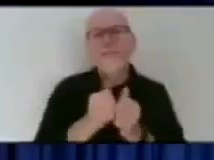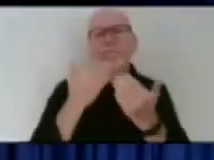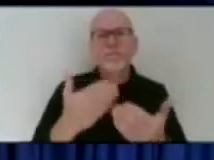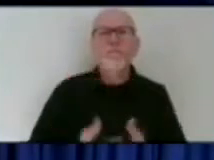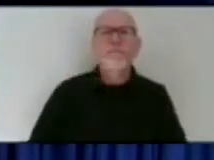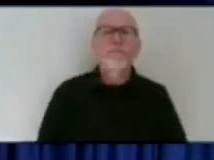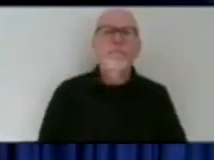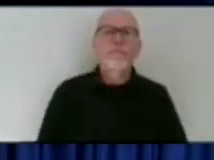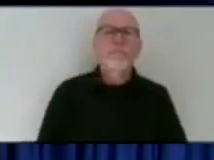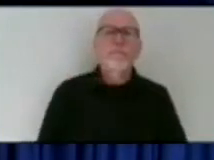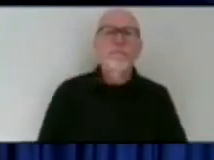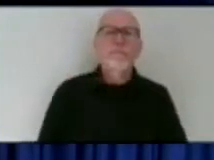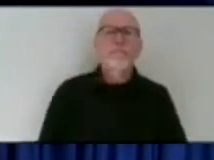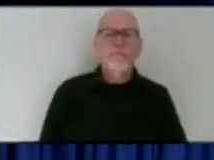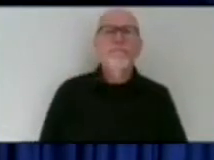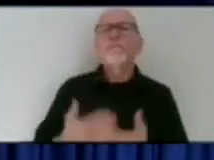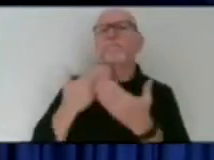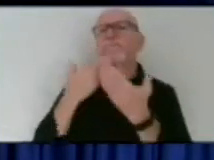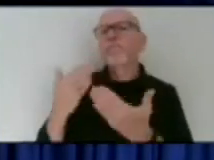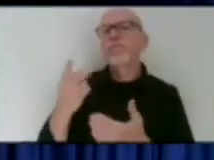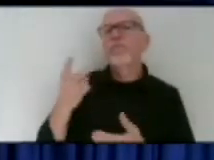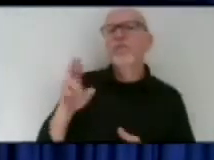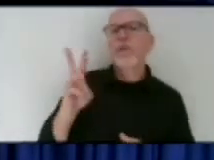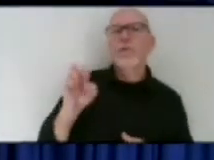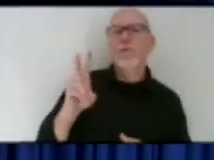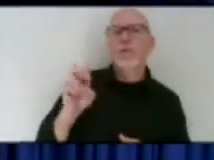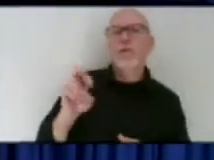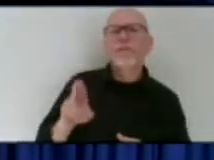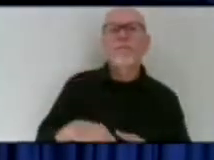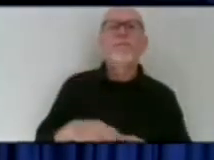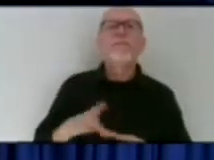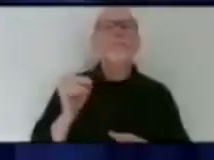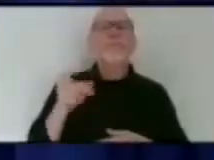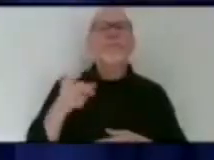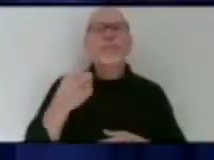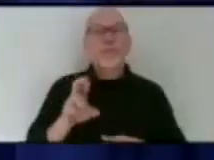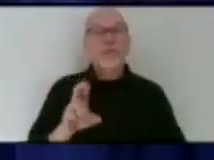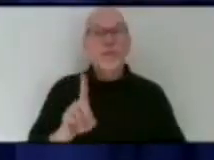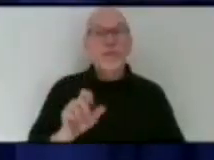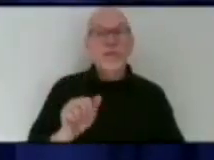Thank you, Dr Weaver. And I should say the doctor Dan and General Lyles Air